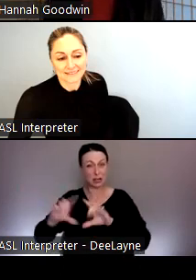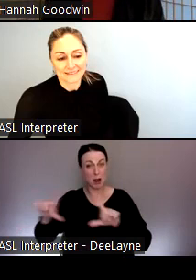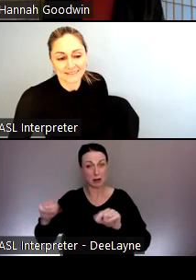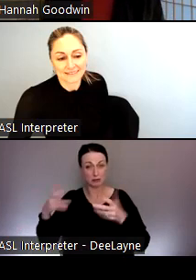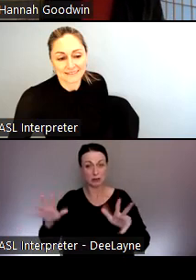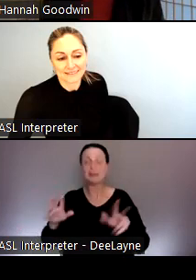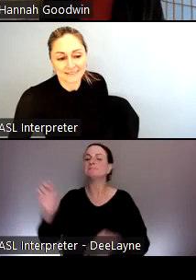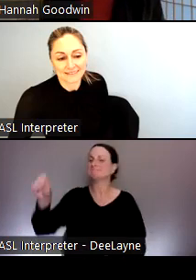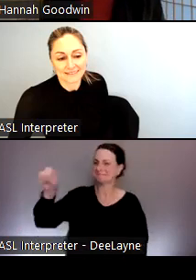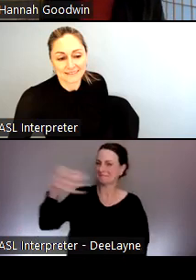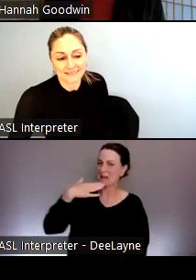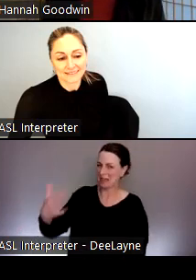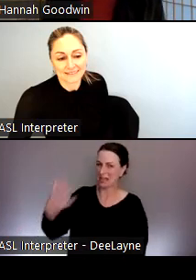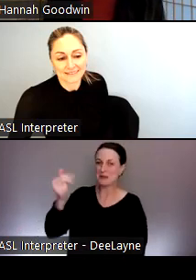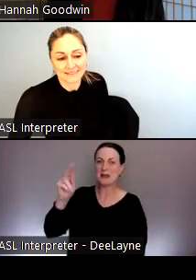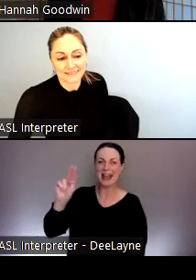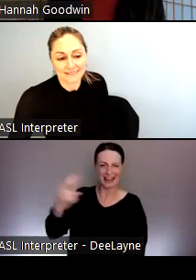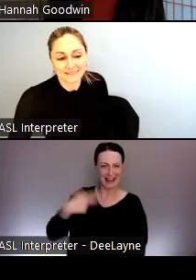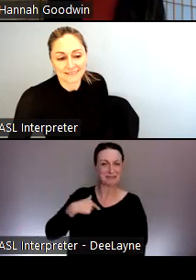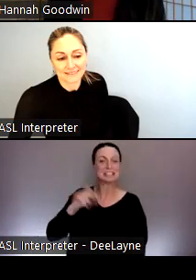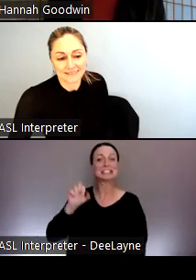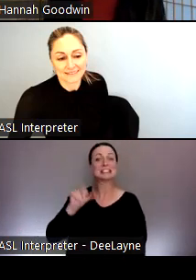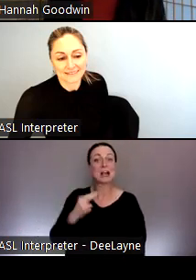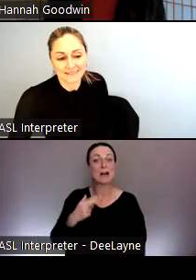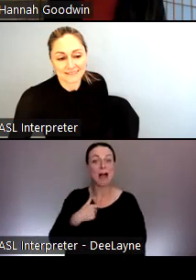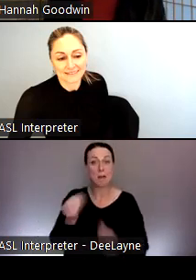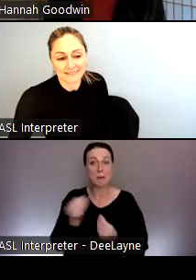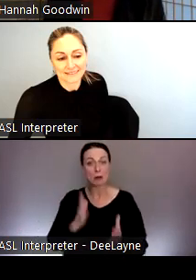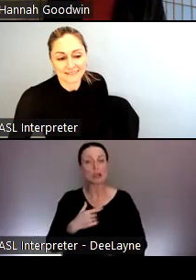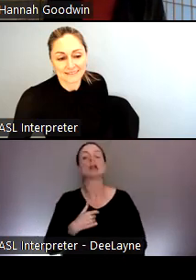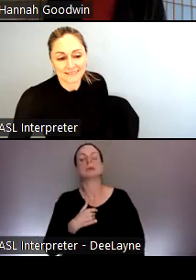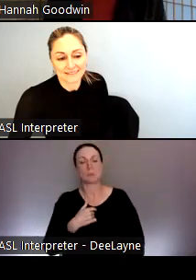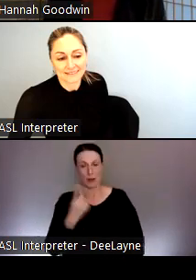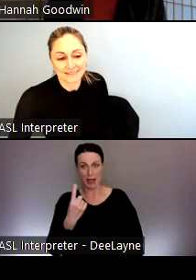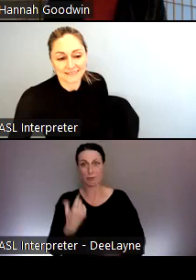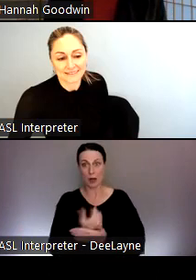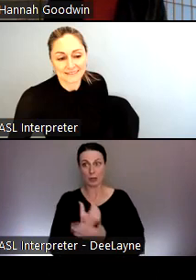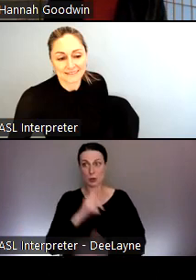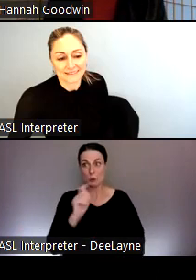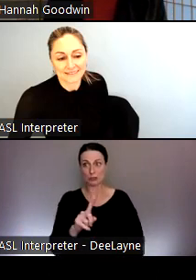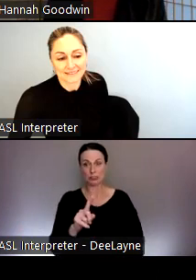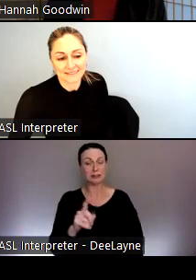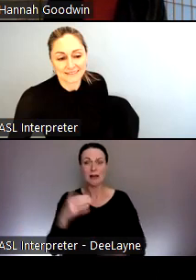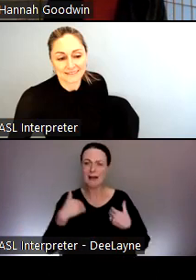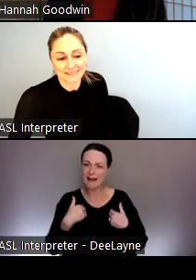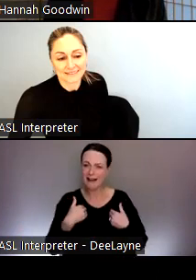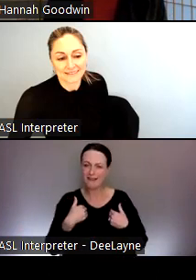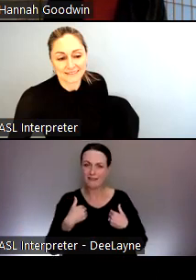[Sarah] We have, yes, thank you Hannah. This is Sarah, one of the moderators. We have one new question. Are there any exemplary proposals